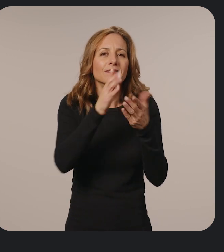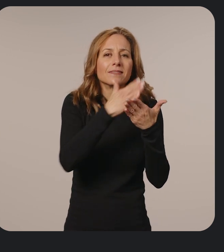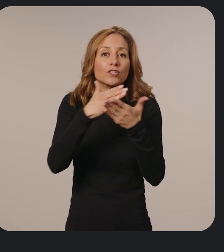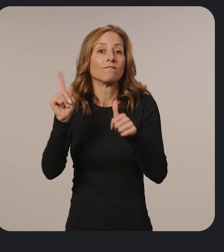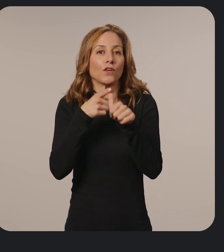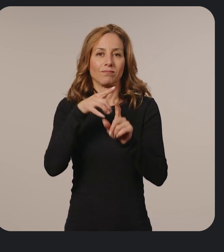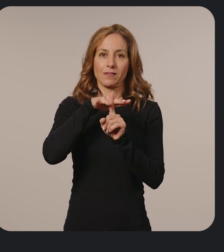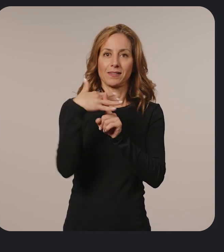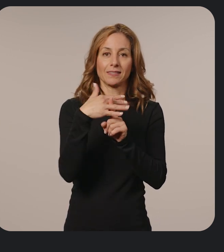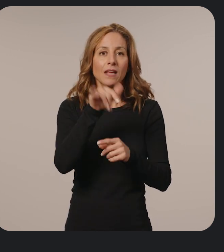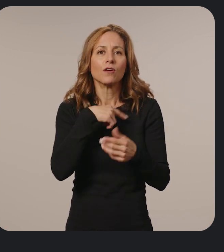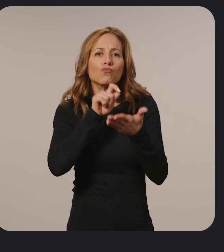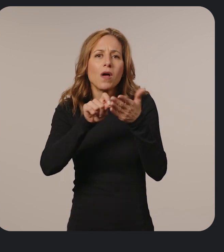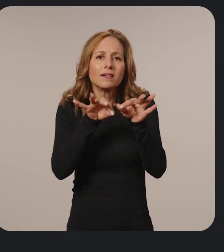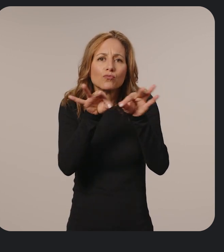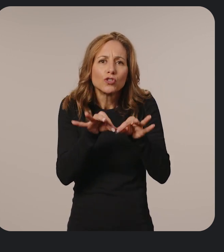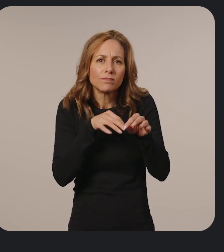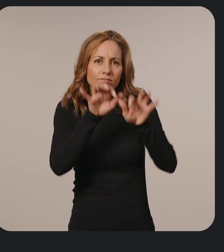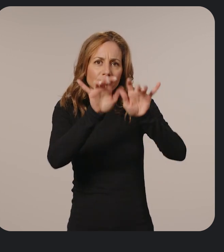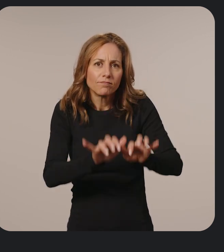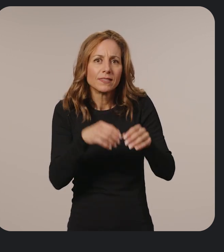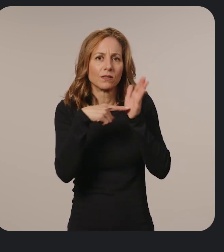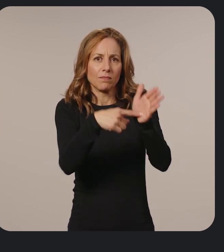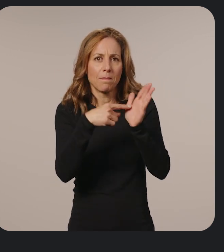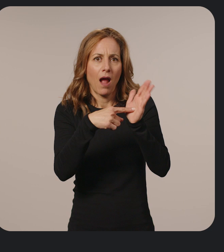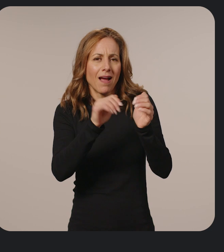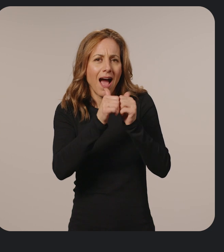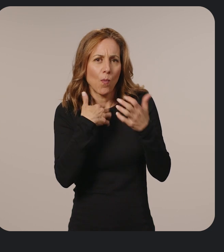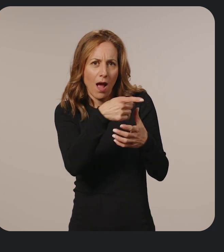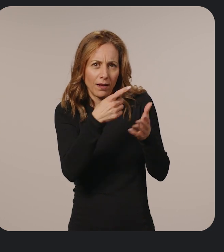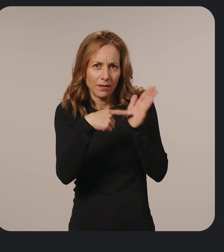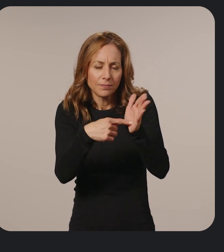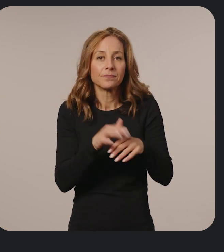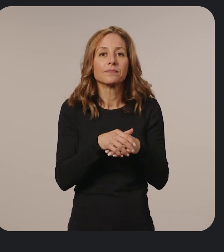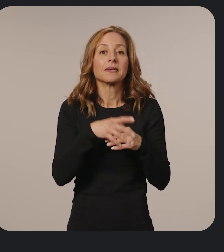This is where you can write an instruction telling the model how you want it to behave. So we might say act like a pirate